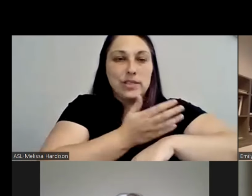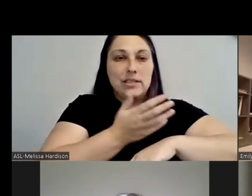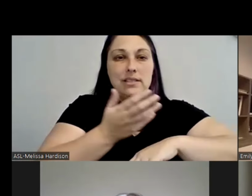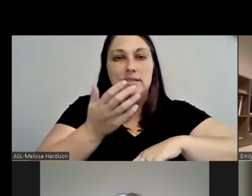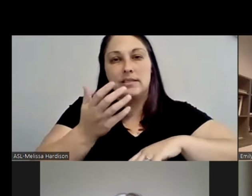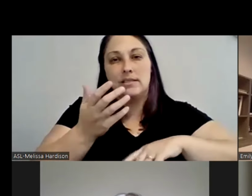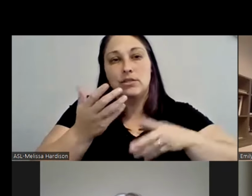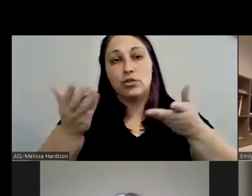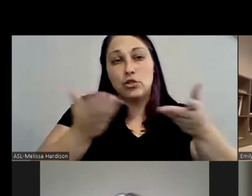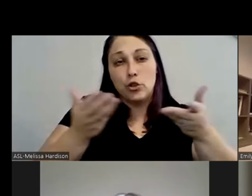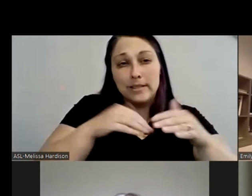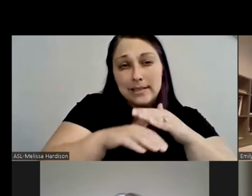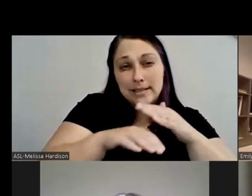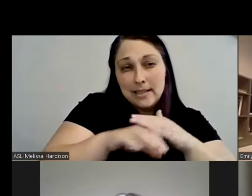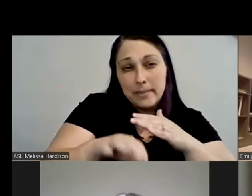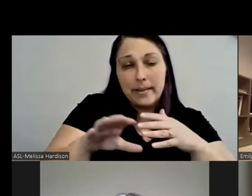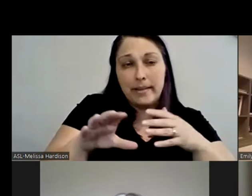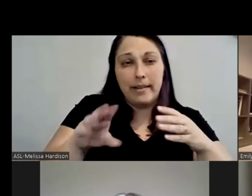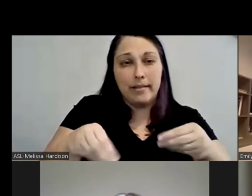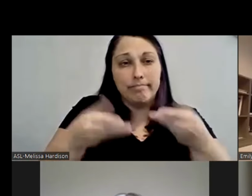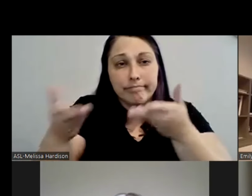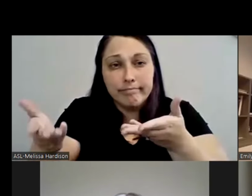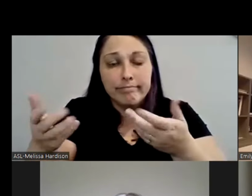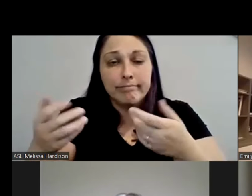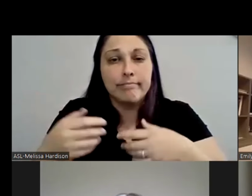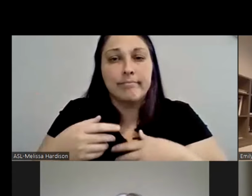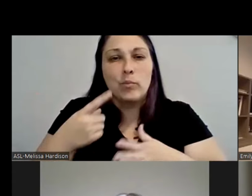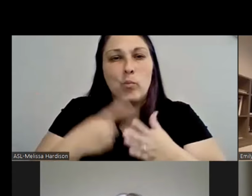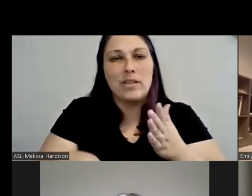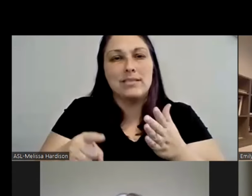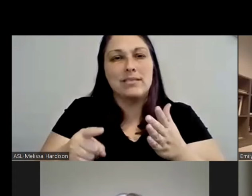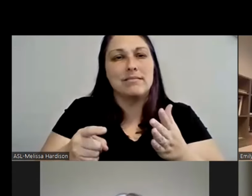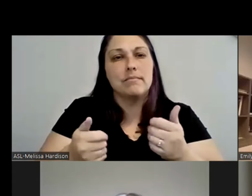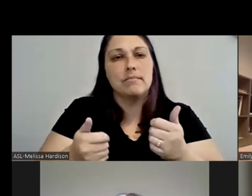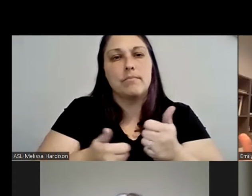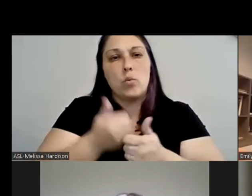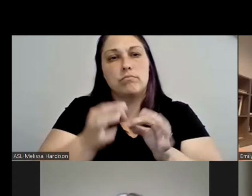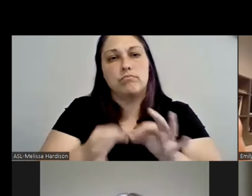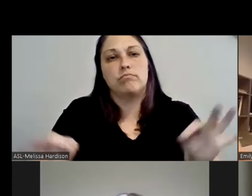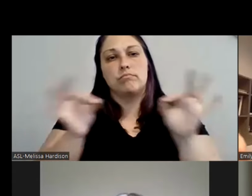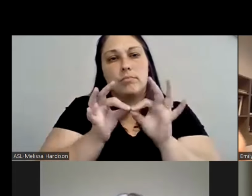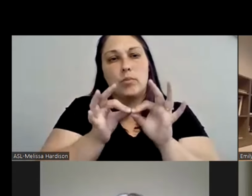We have a good amount in the Housing and Services dispelling